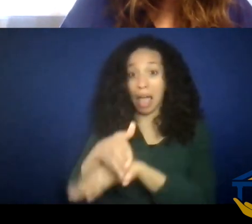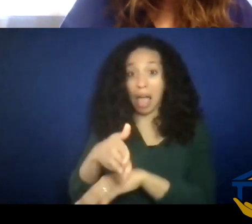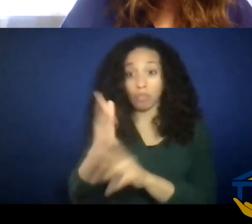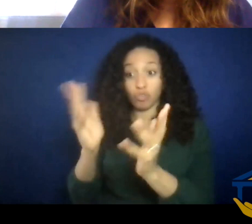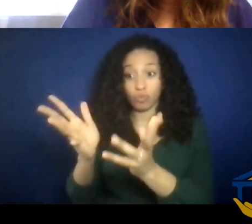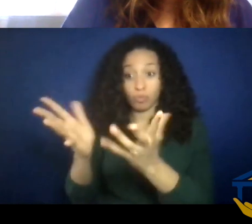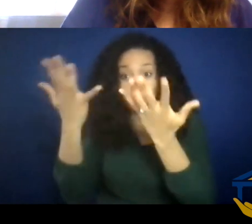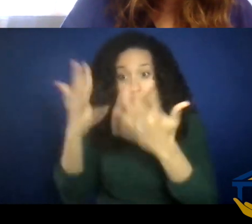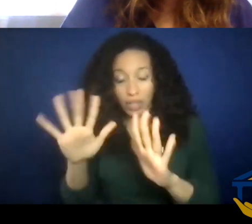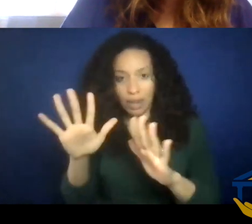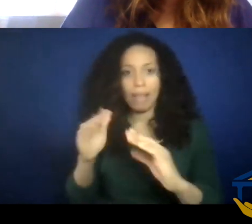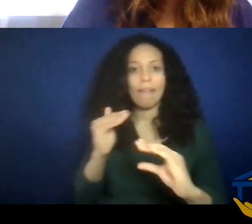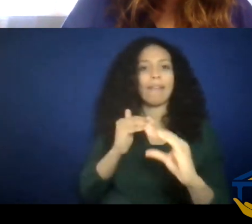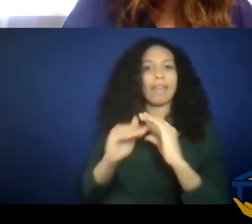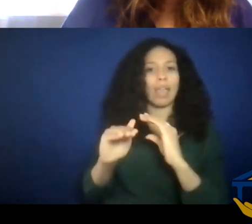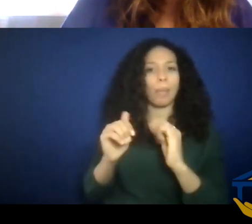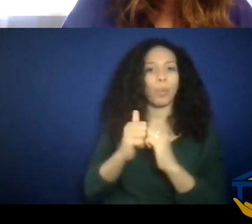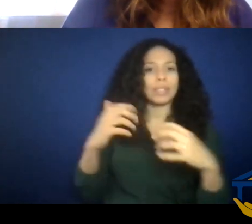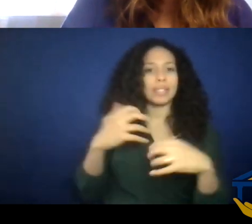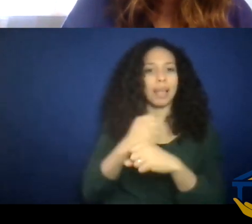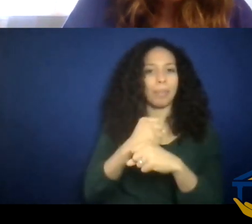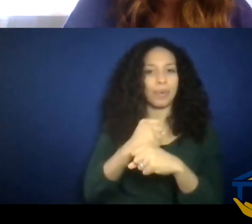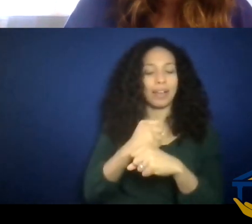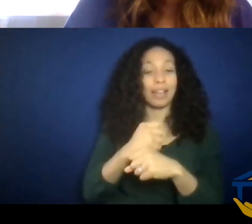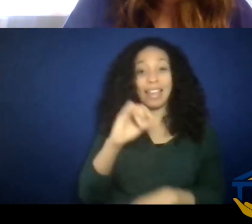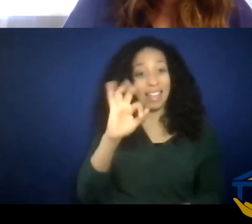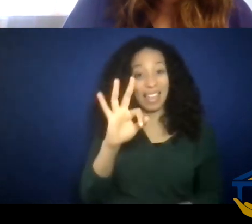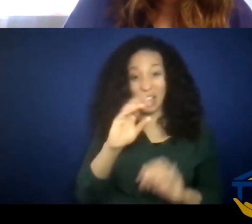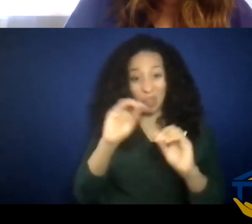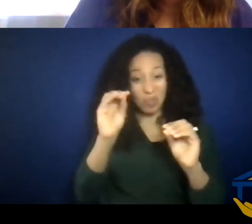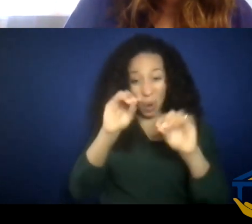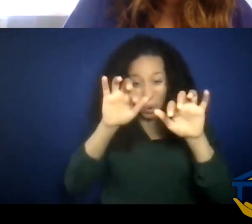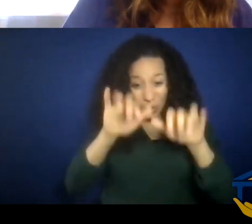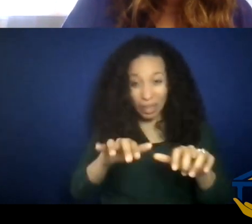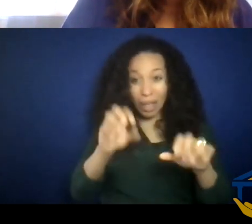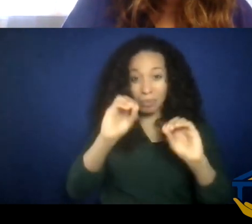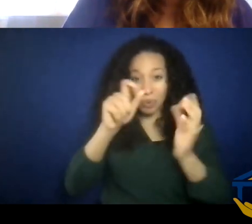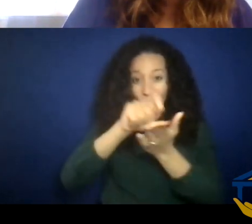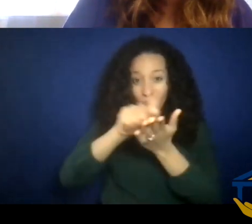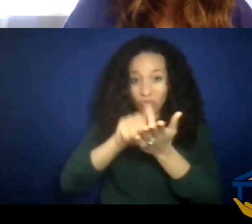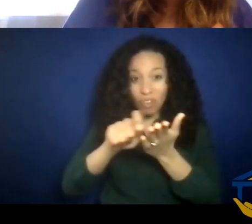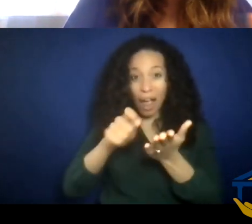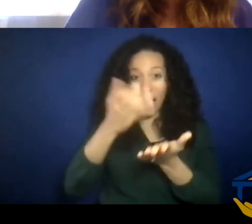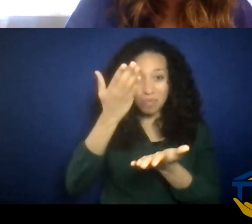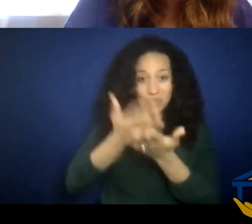if it didn't, if it's not in writing, it didn't happen. So parents get stuck on phone calls